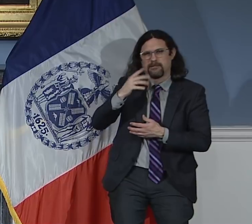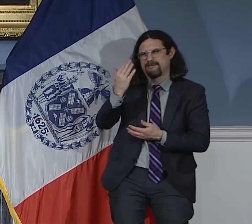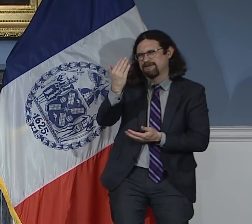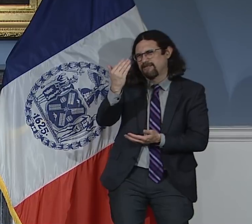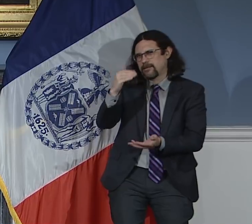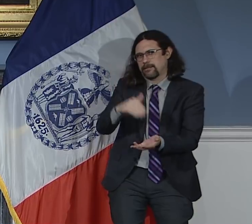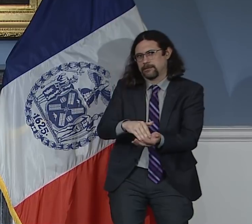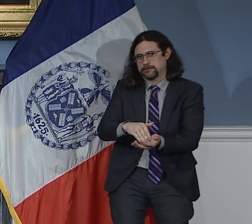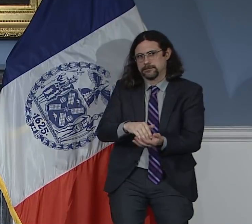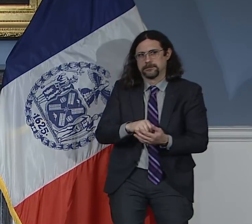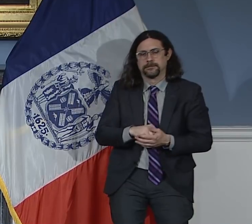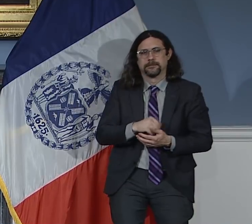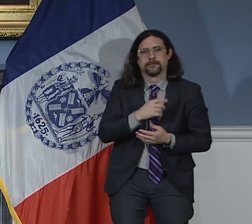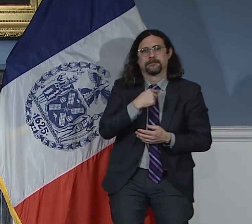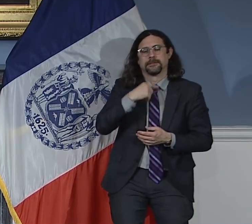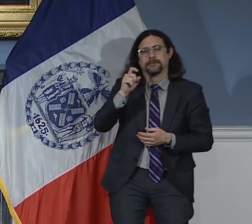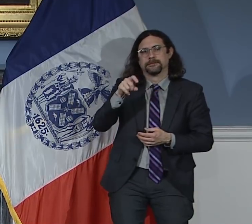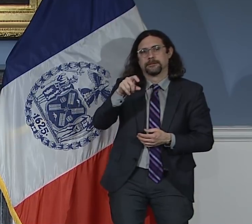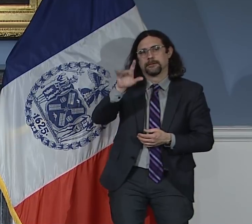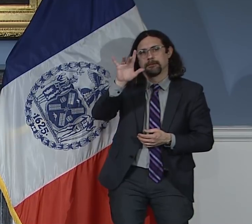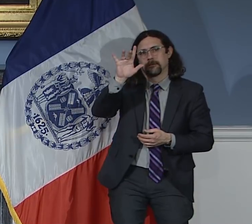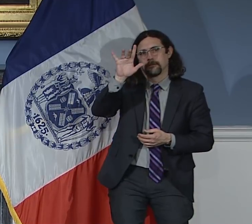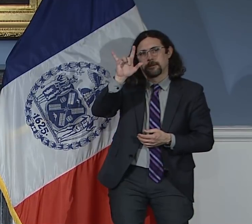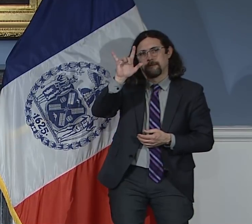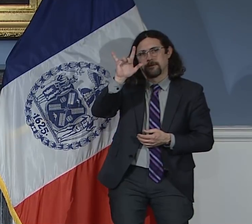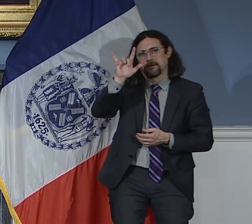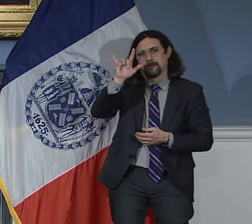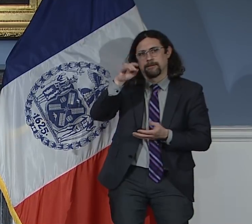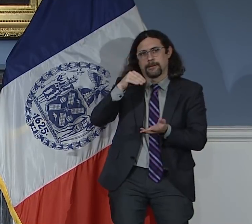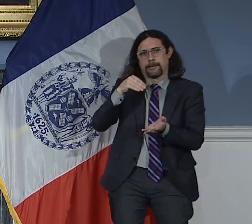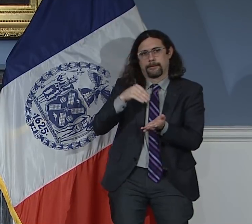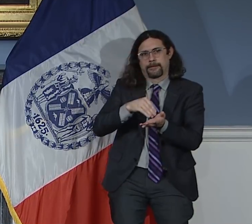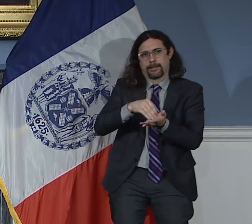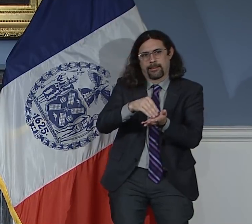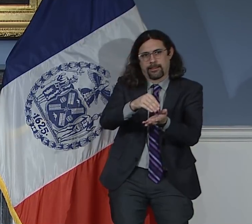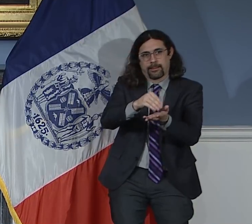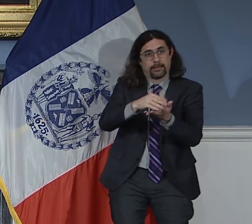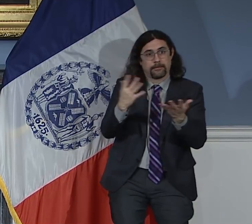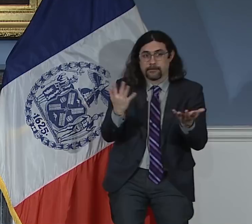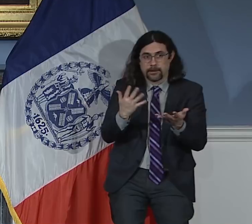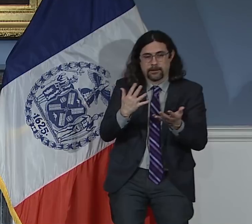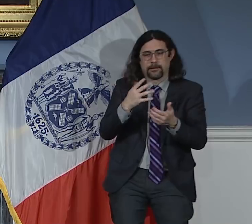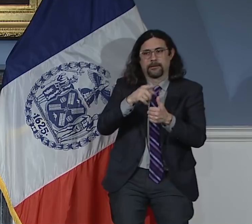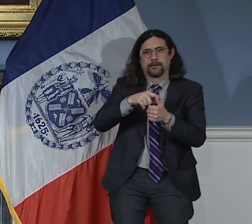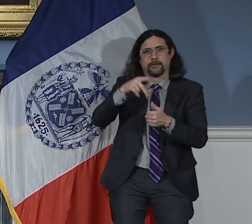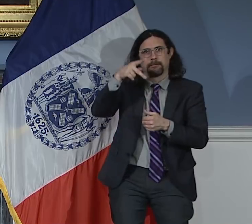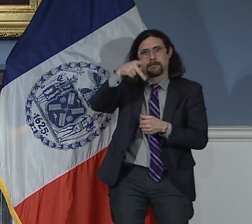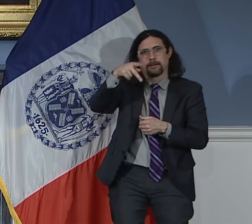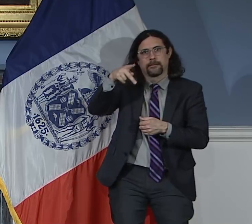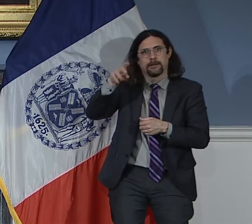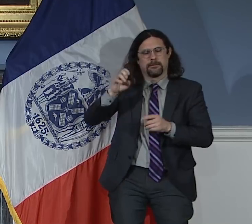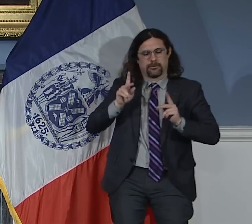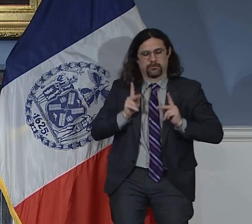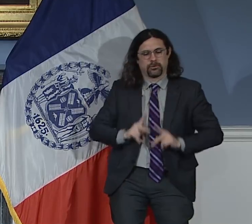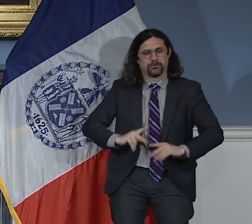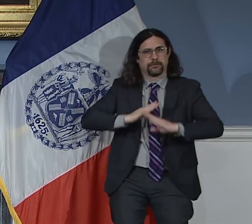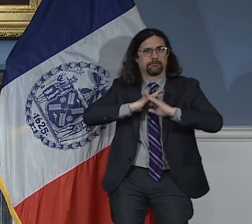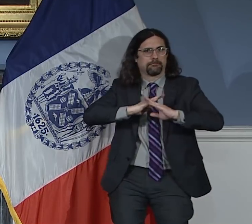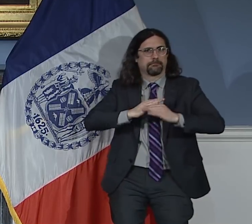AND 25 MILLION EACH OF THE FOLLOWING ITEMS OF PERSONAL PROTECTIVE